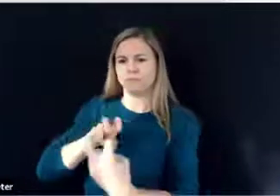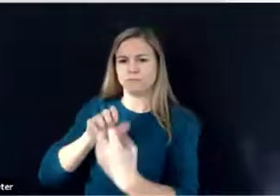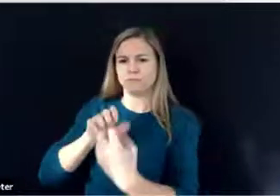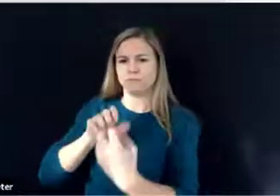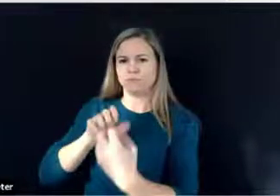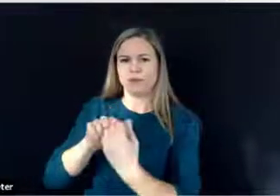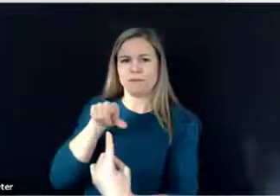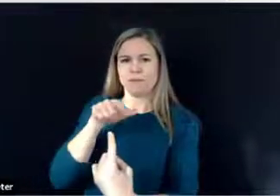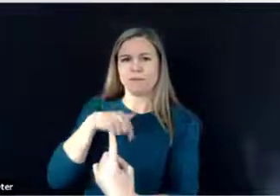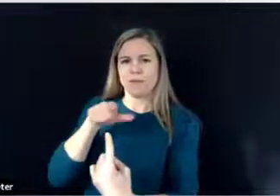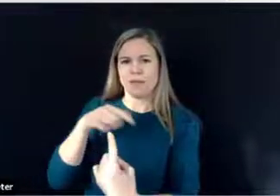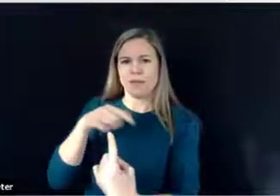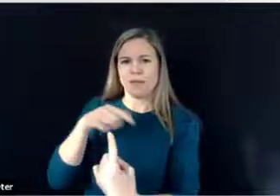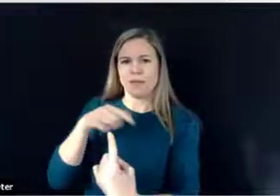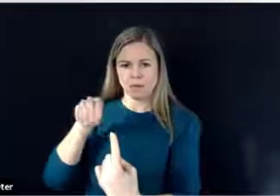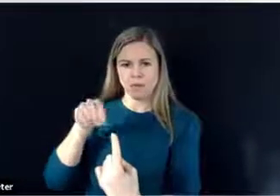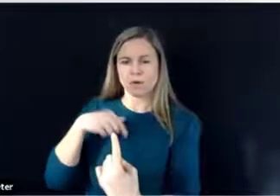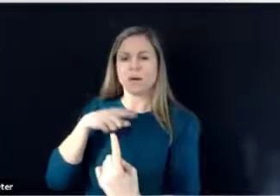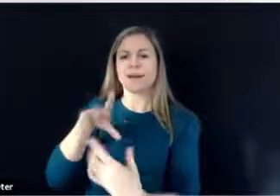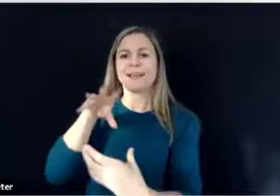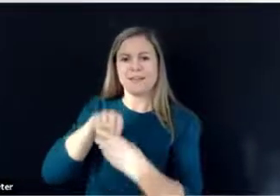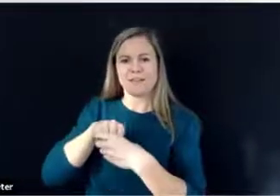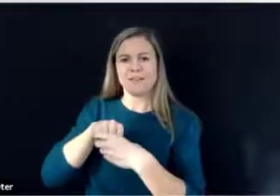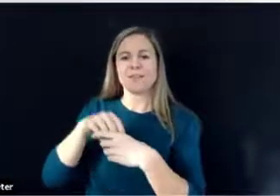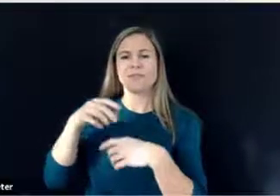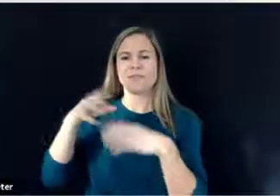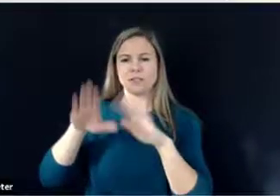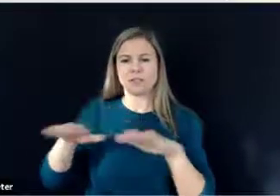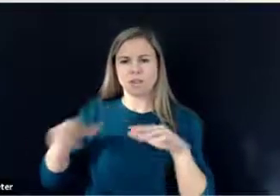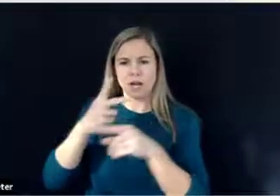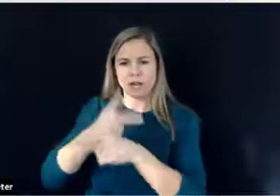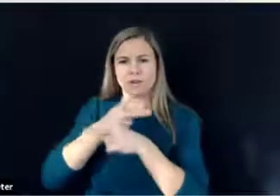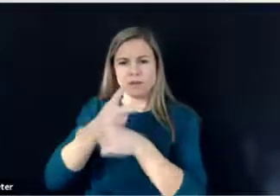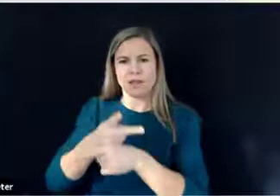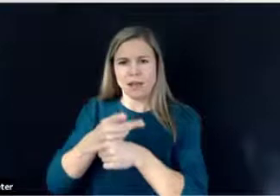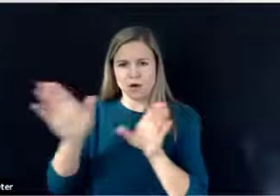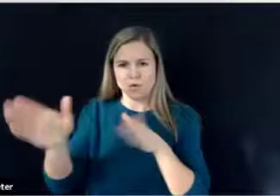And then there's also a picture of someone with goggles on their forehead.